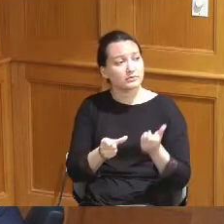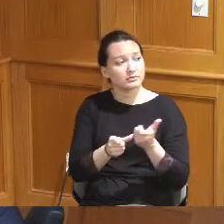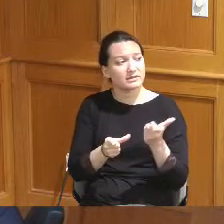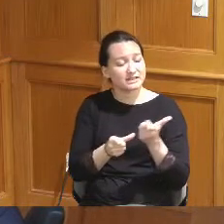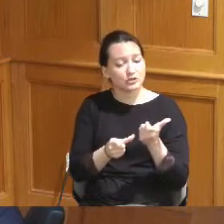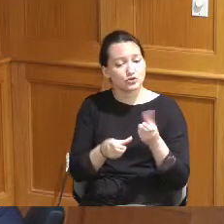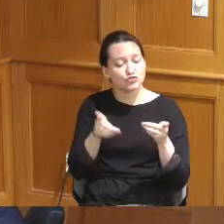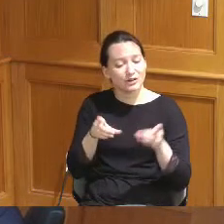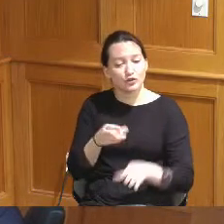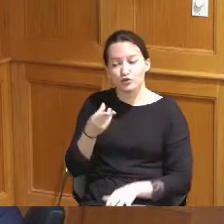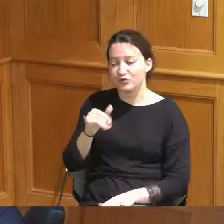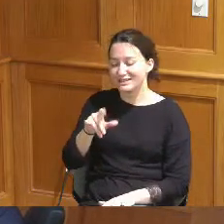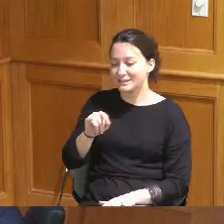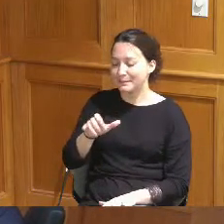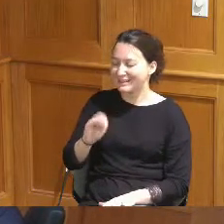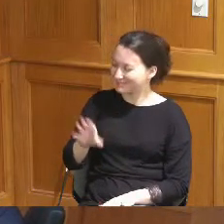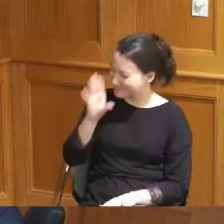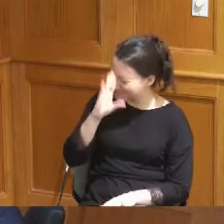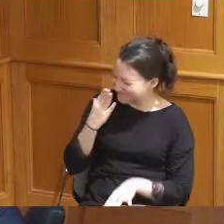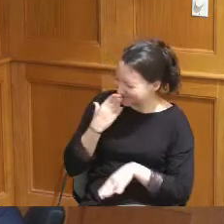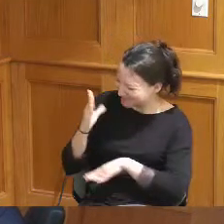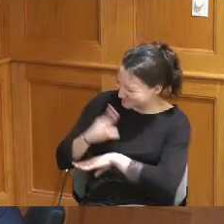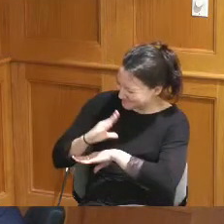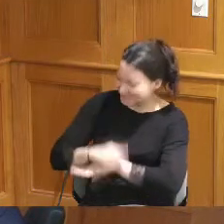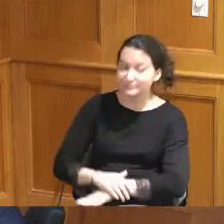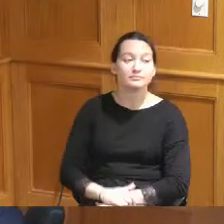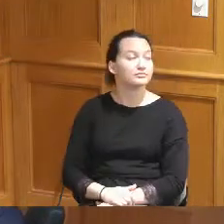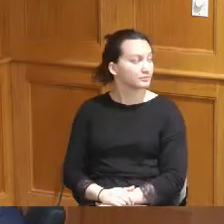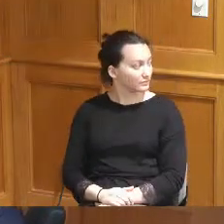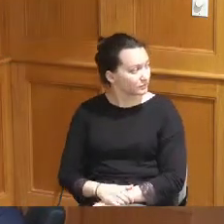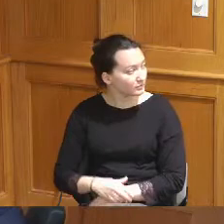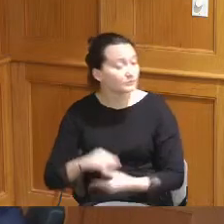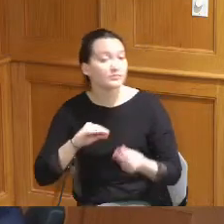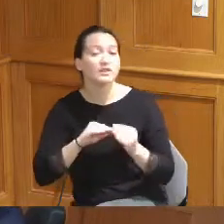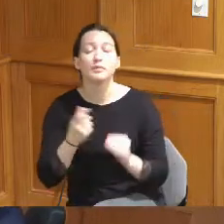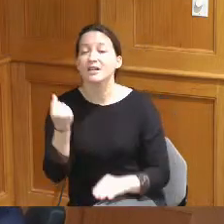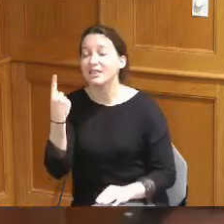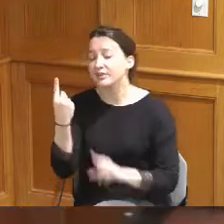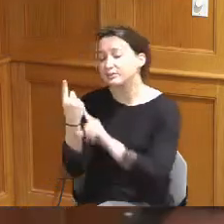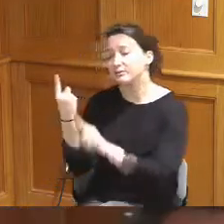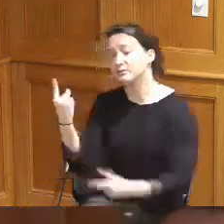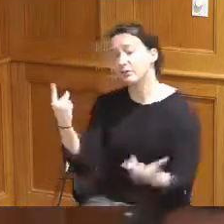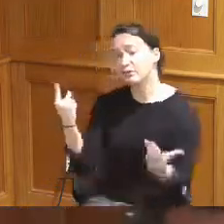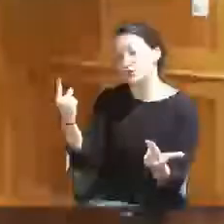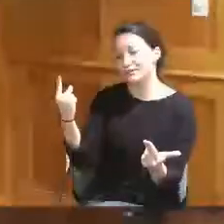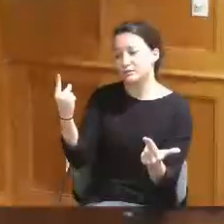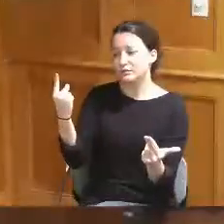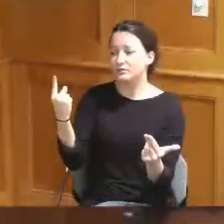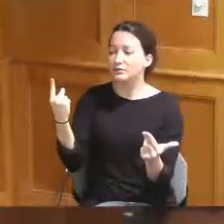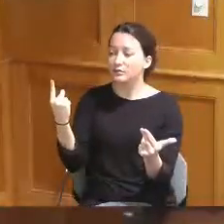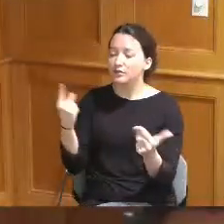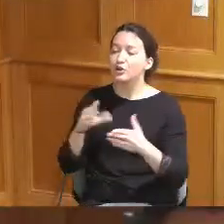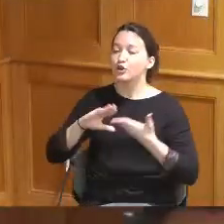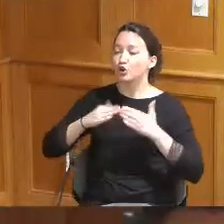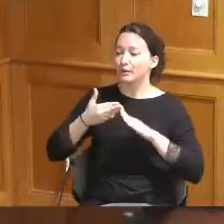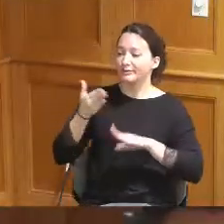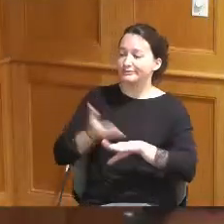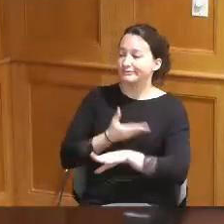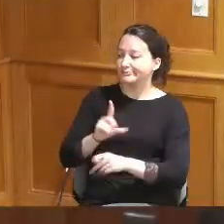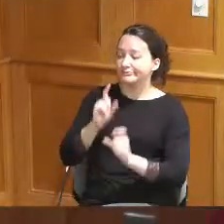to walk us through those afternoon um civilization Grant agreements and I